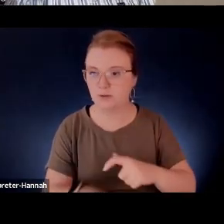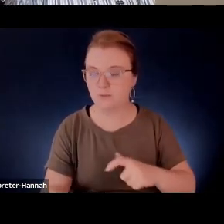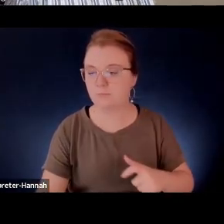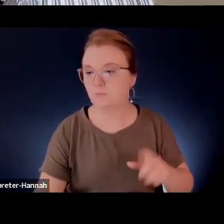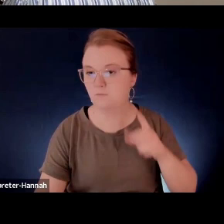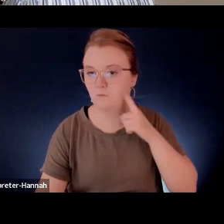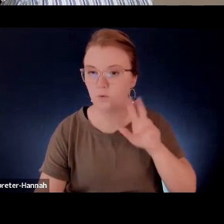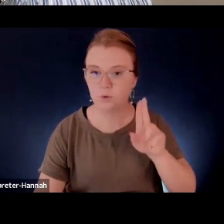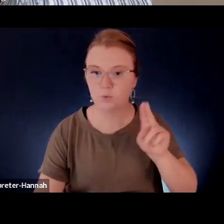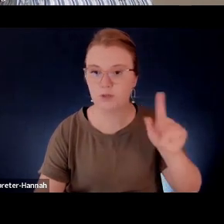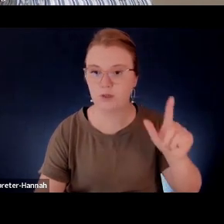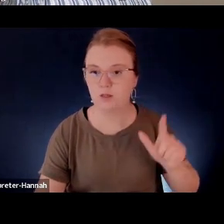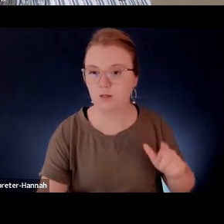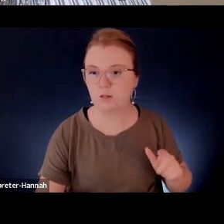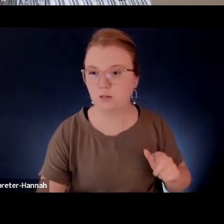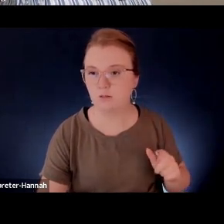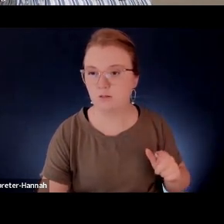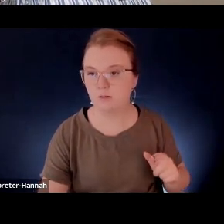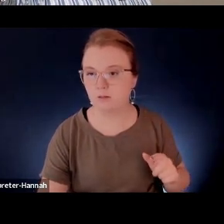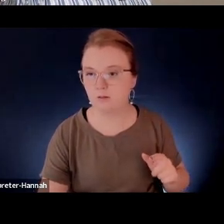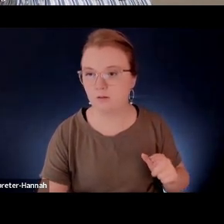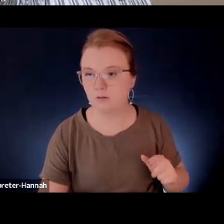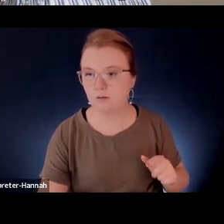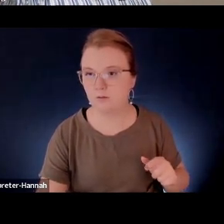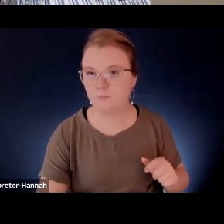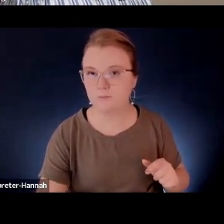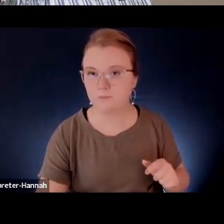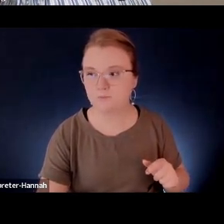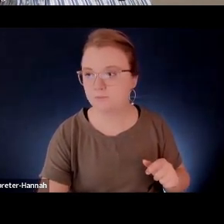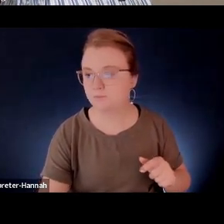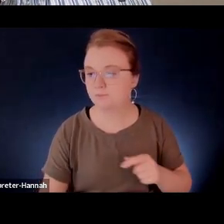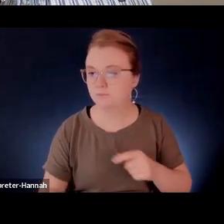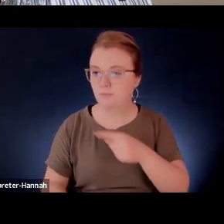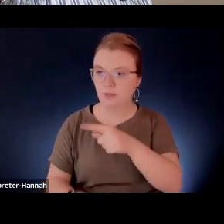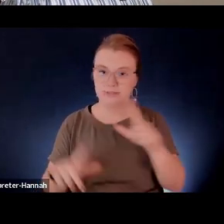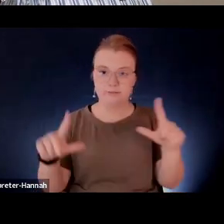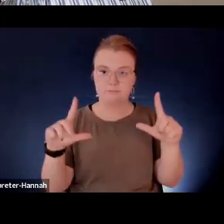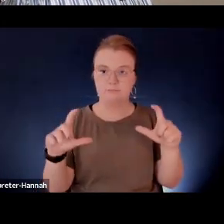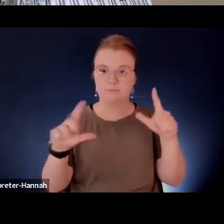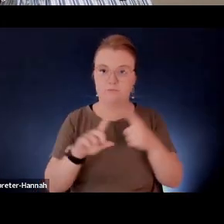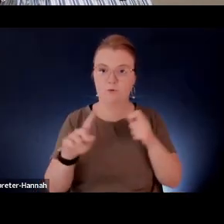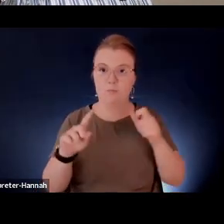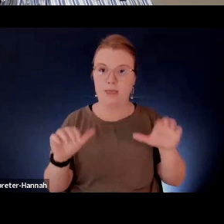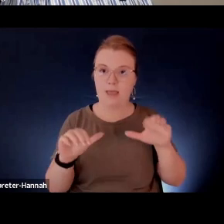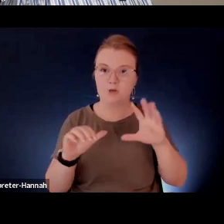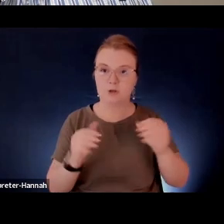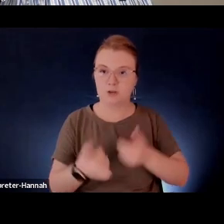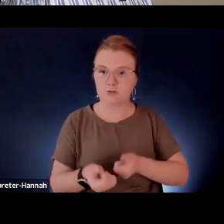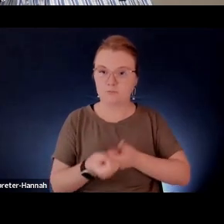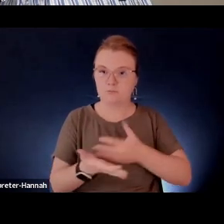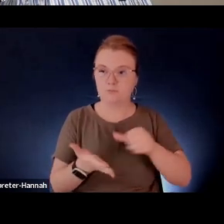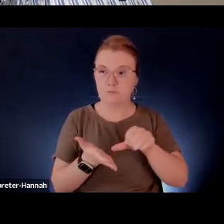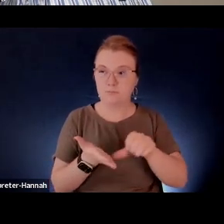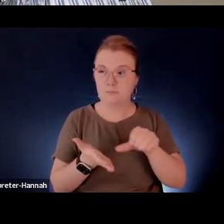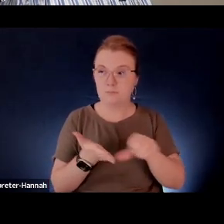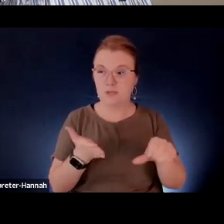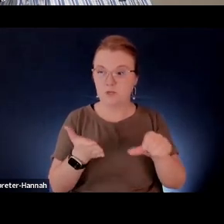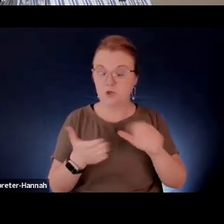This is a snapshot from the action expression page and you can see all of the considerations down the right side.